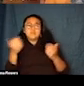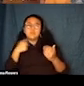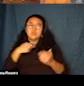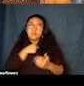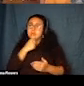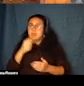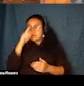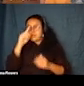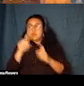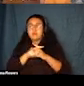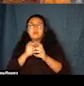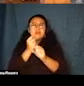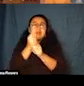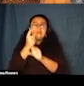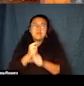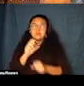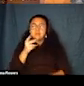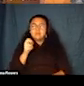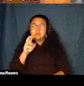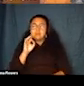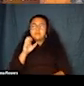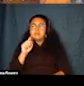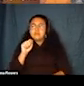Every year at super fest we're adding something new that we haven't done.